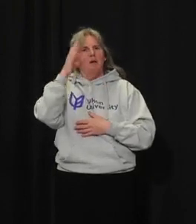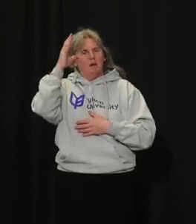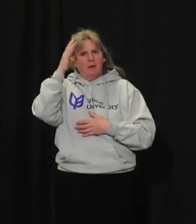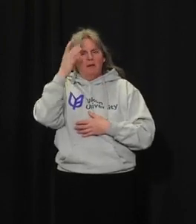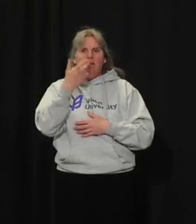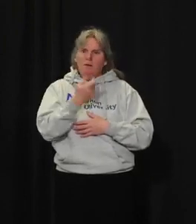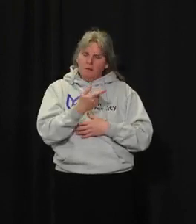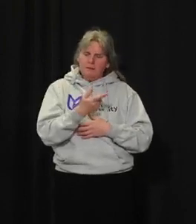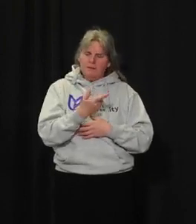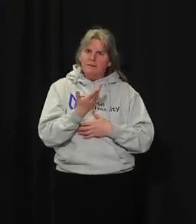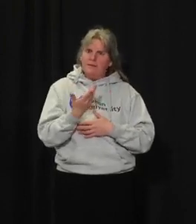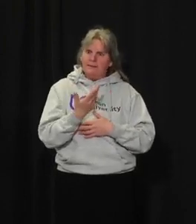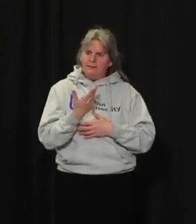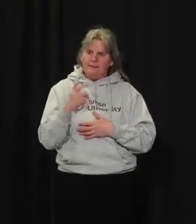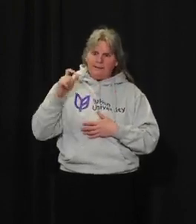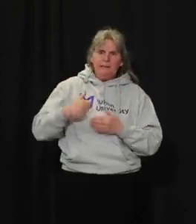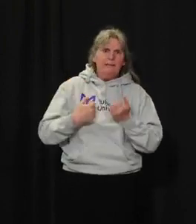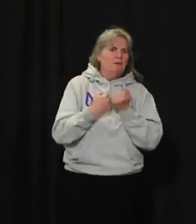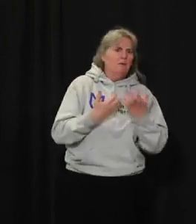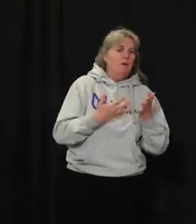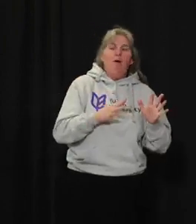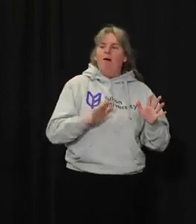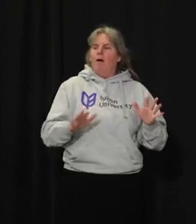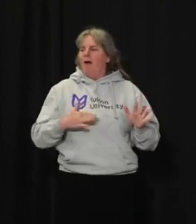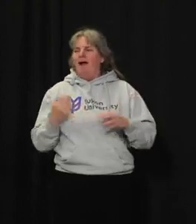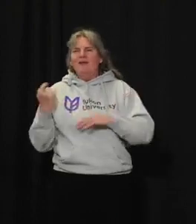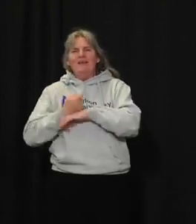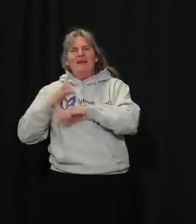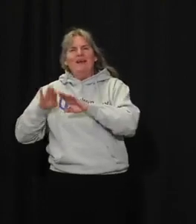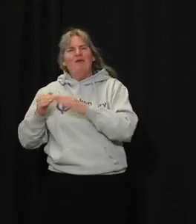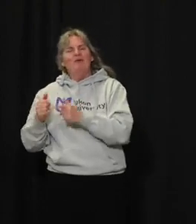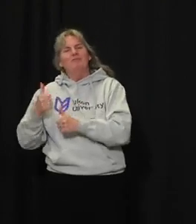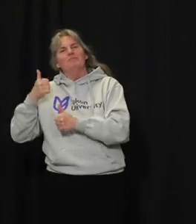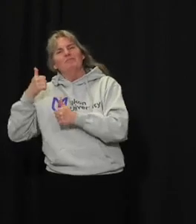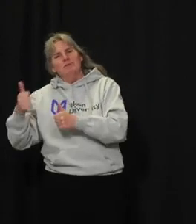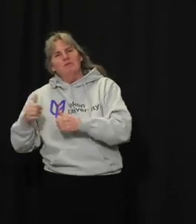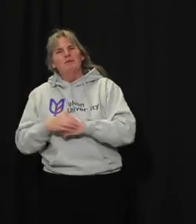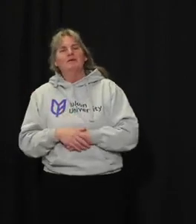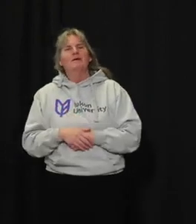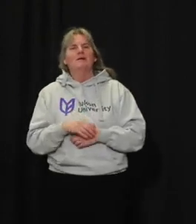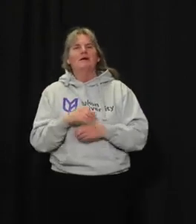parents who have been greatly missing the support. The work that Yukon's early